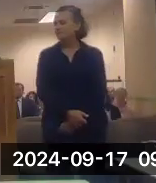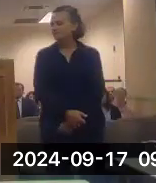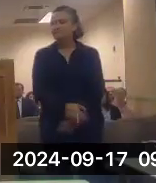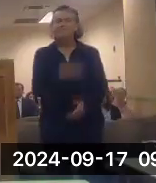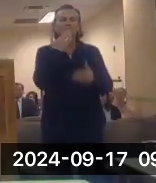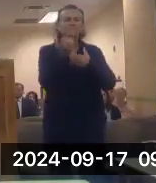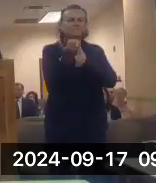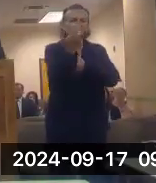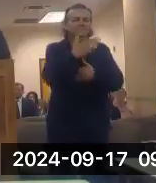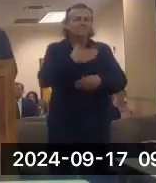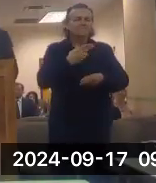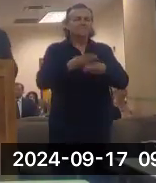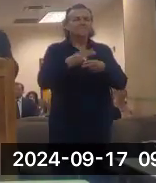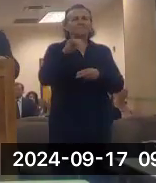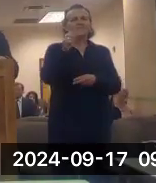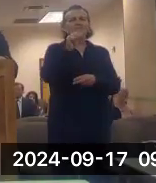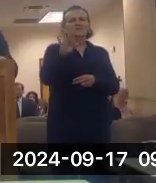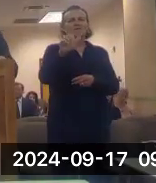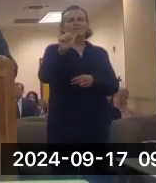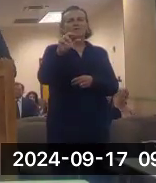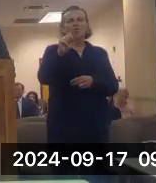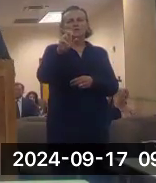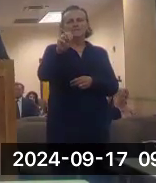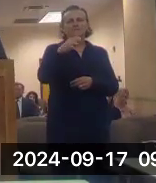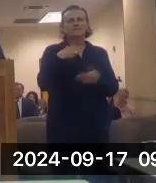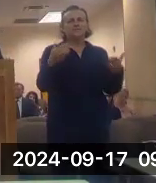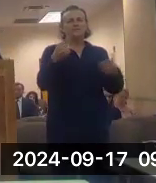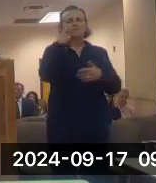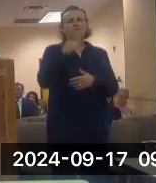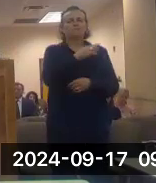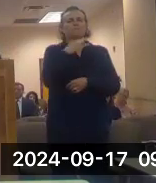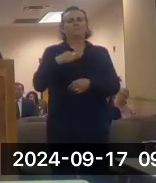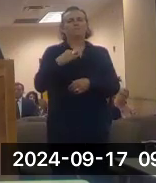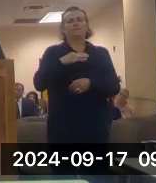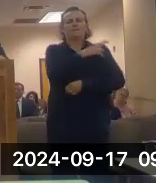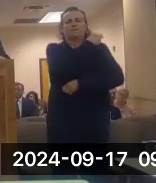Reginald Parson: Good morning. My name is Jeff Austin. I'm here on behalf Reginald Parson: for the Main Hospital Association.